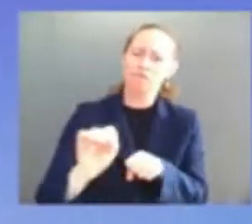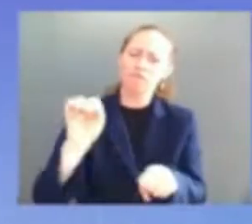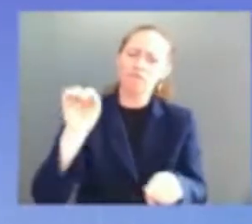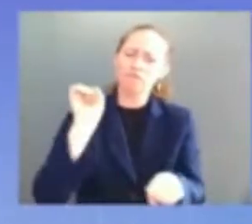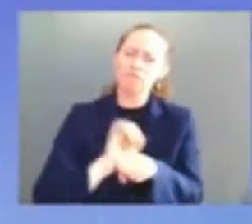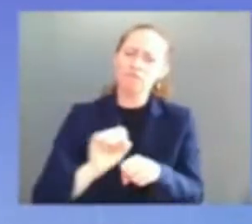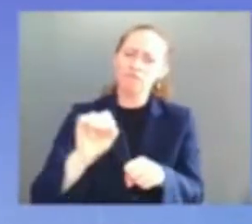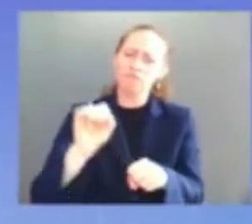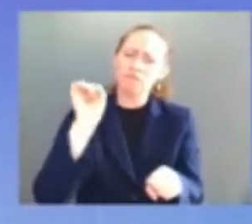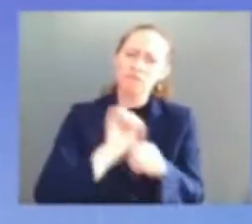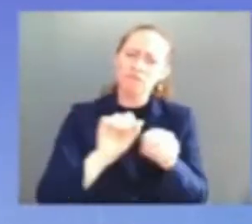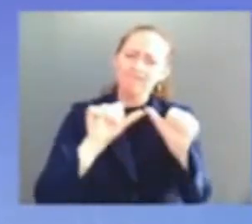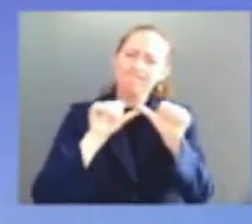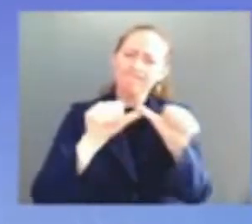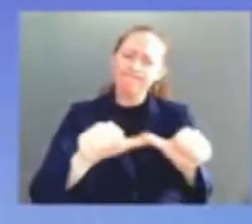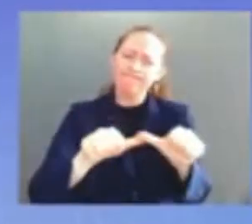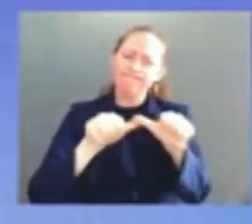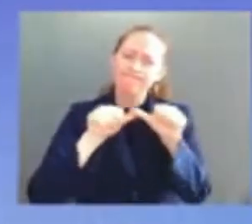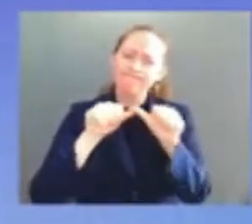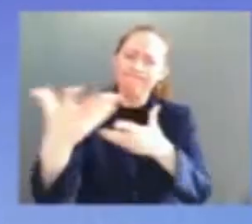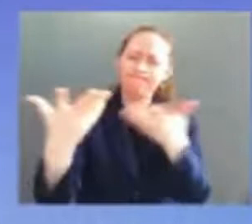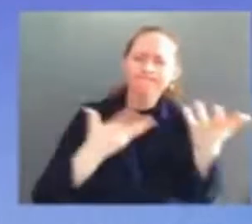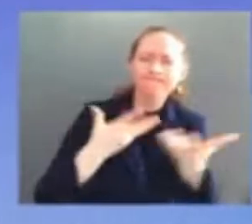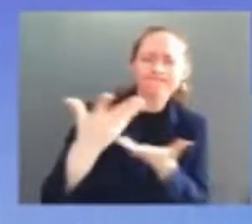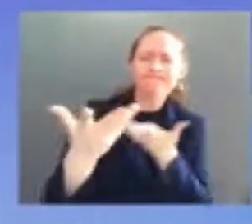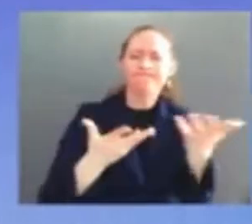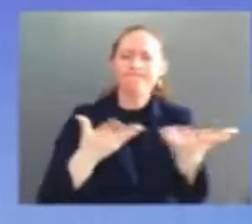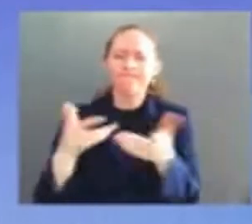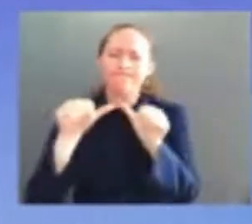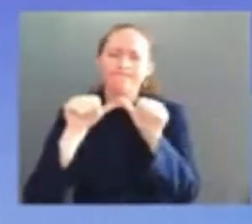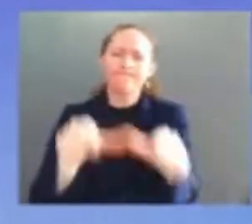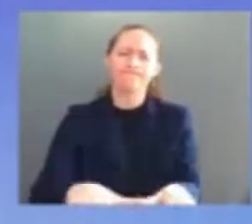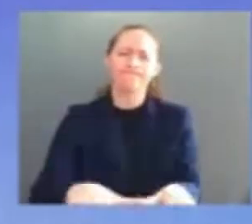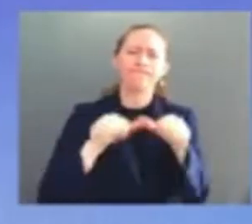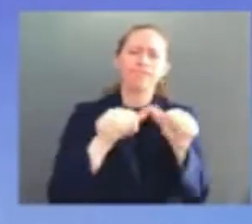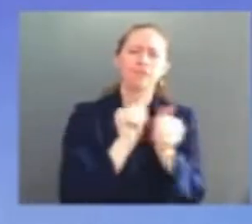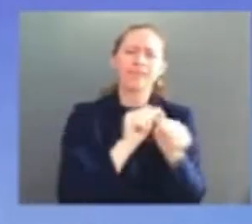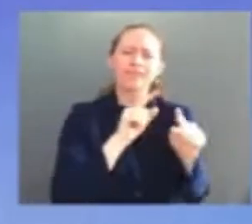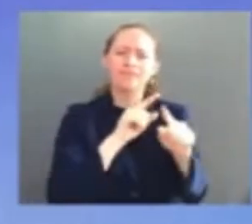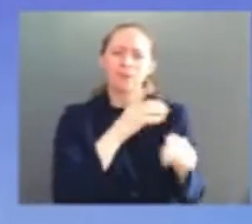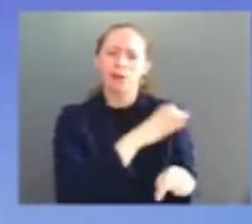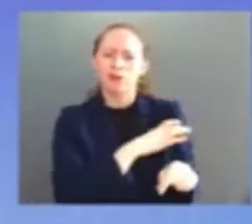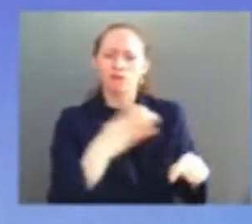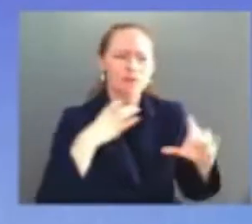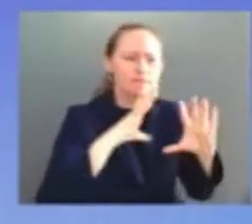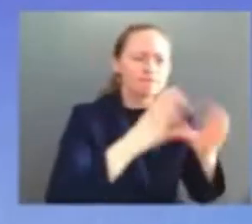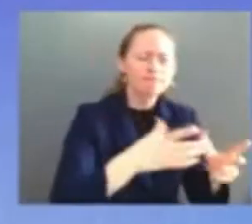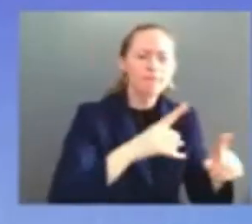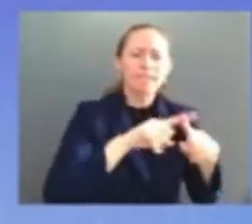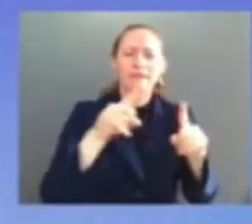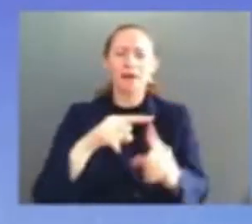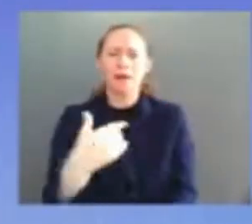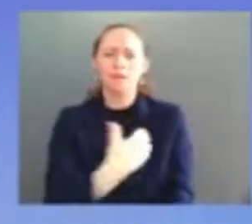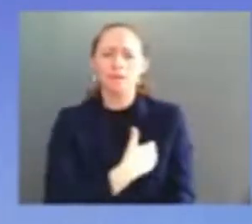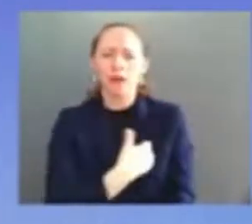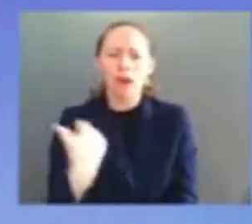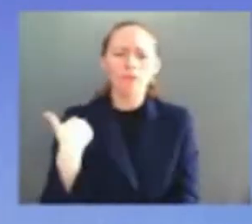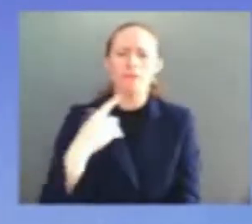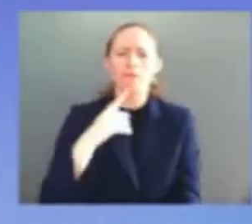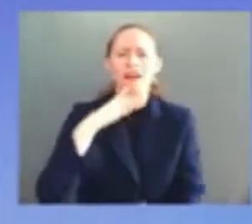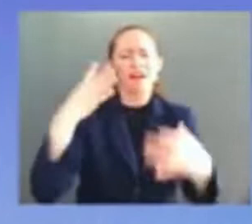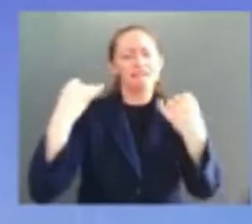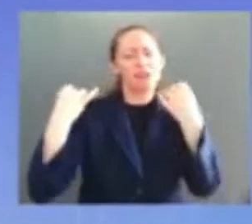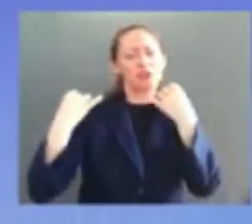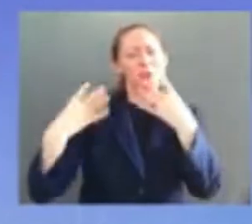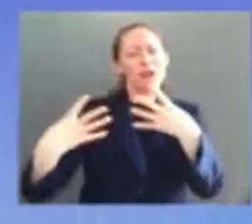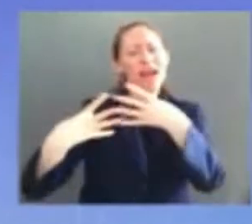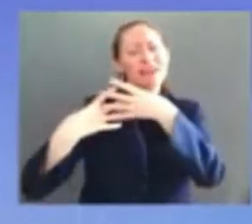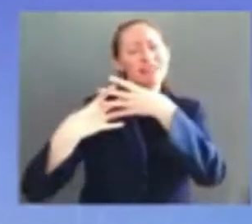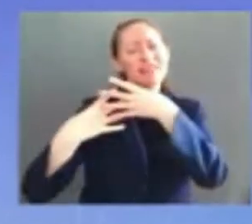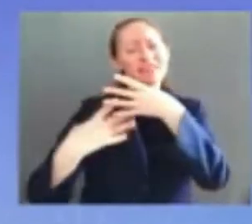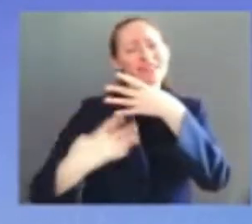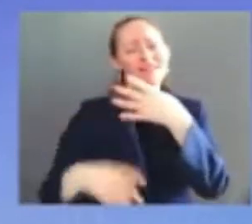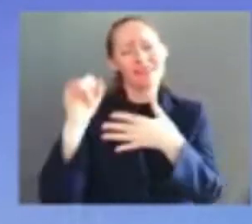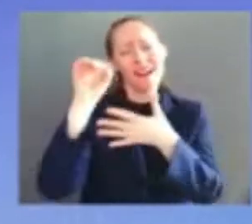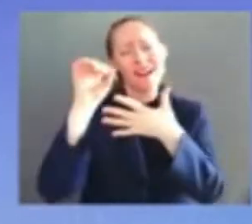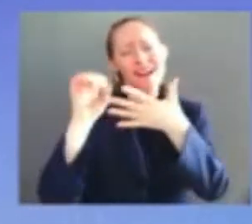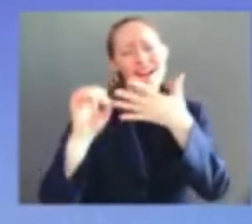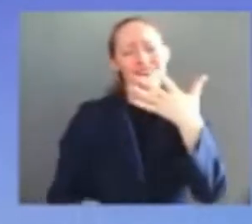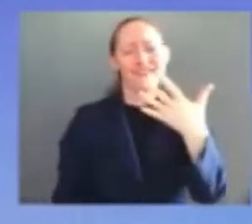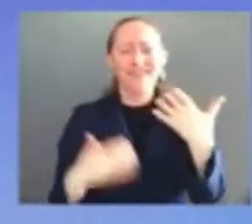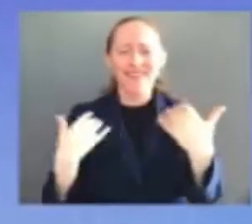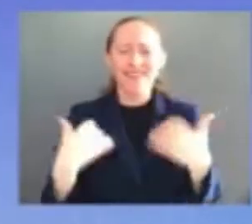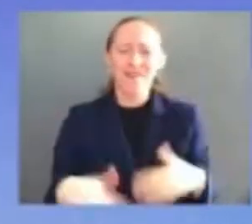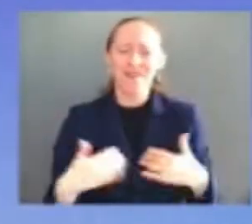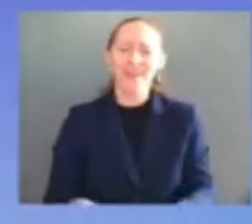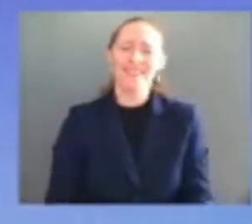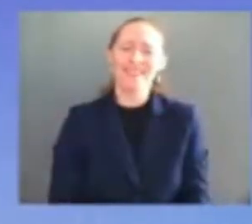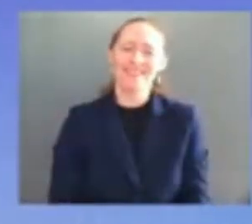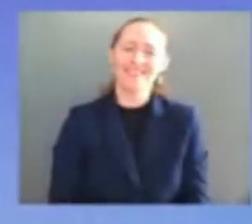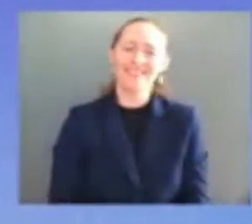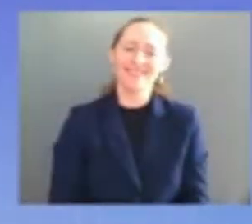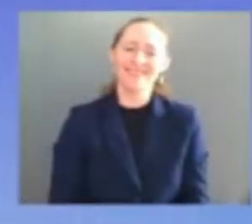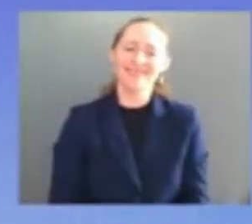house including luisa terrell remadoden tona boyd minion moore ben lebault and andrew bates